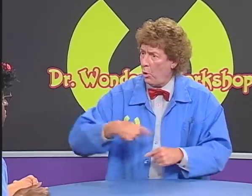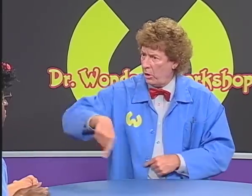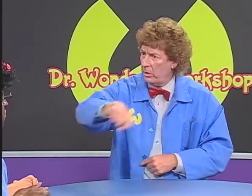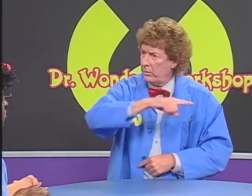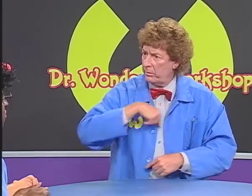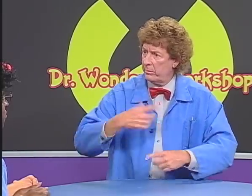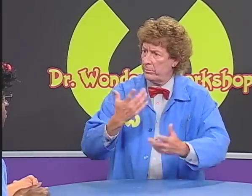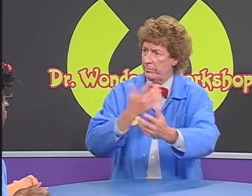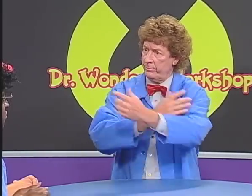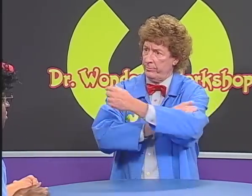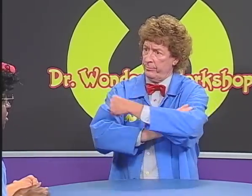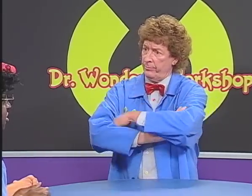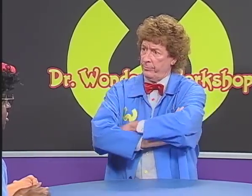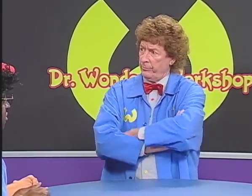YOU HURT US.